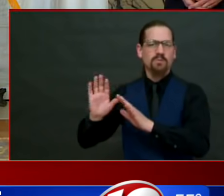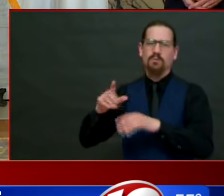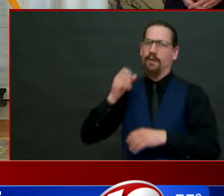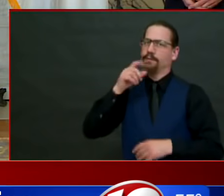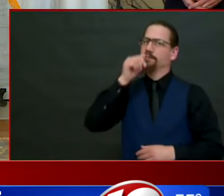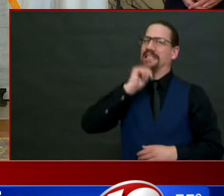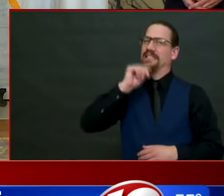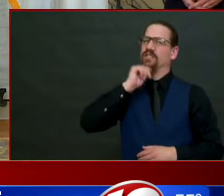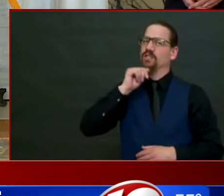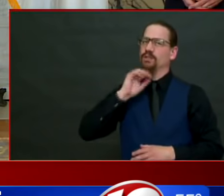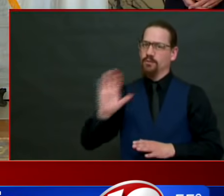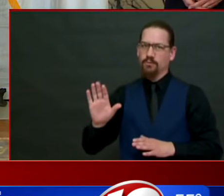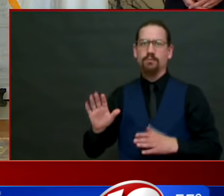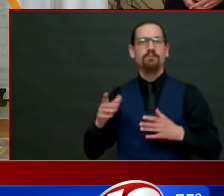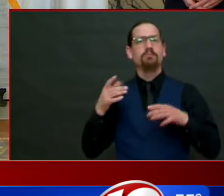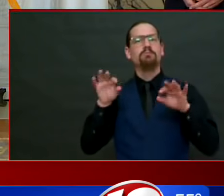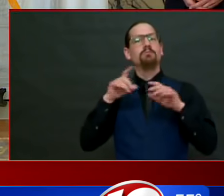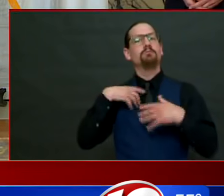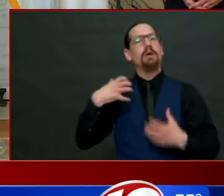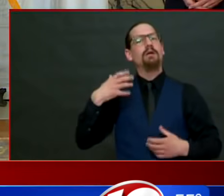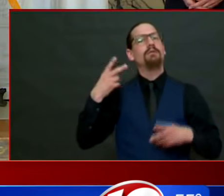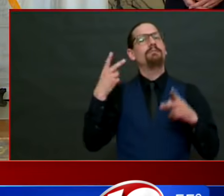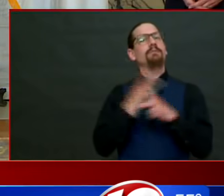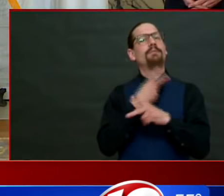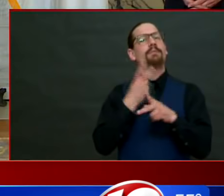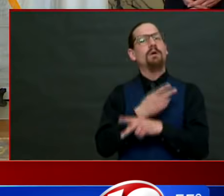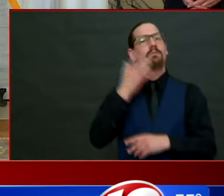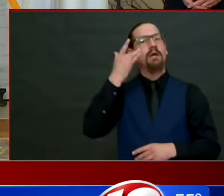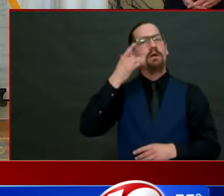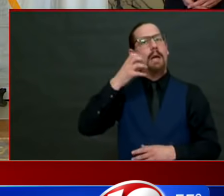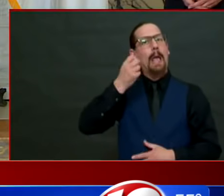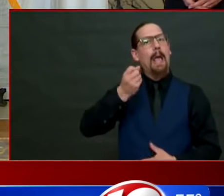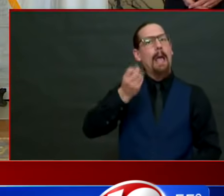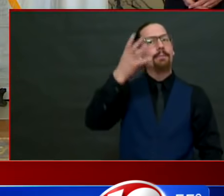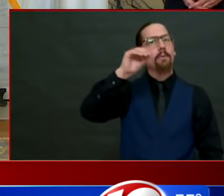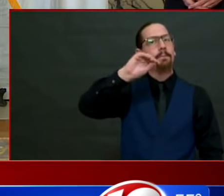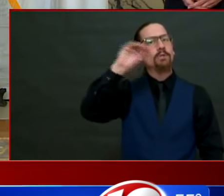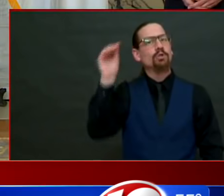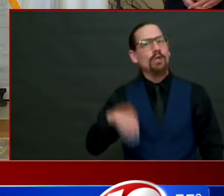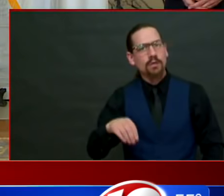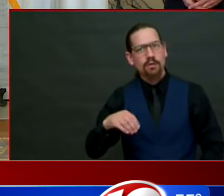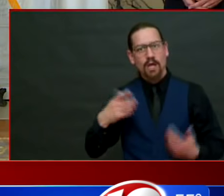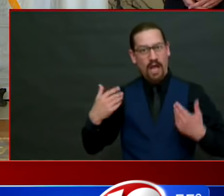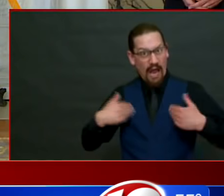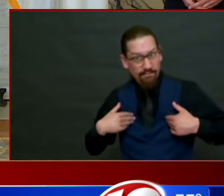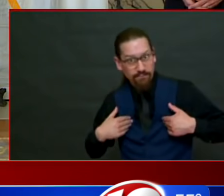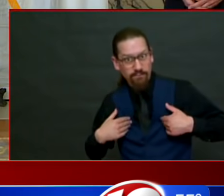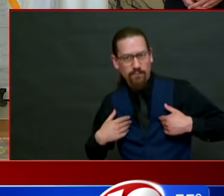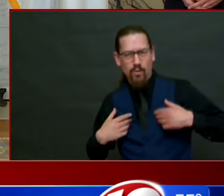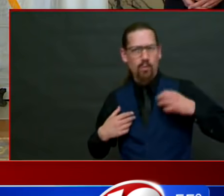IT IS A THING WE ARE TRYING. WE WANT TO KNOW WHAT IS GOING ON IN RHODE ISLAND.